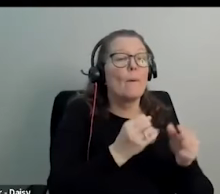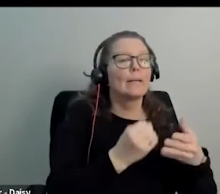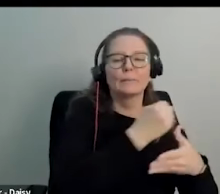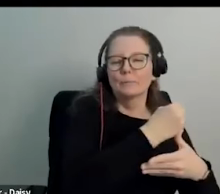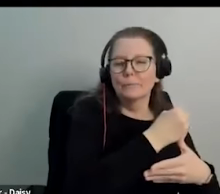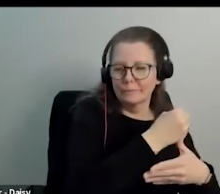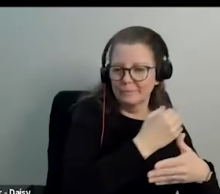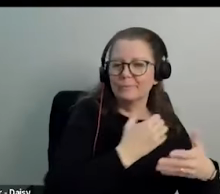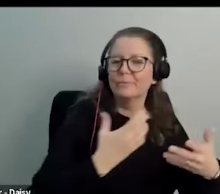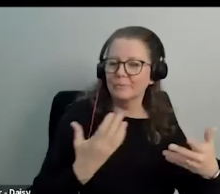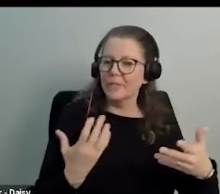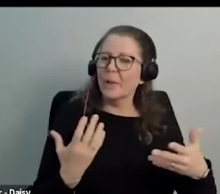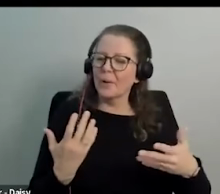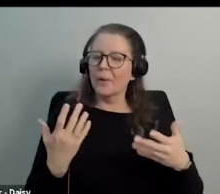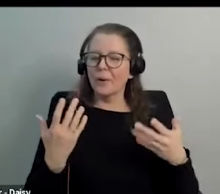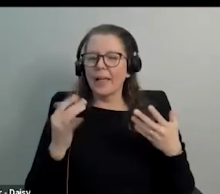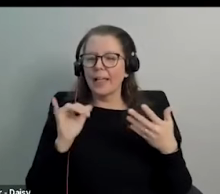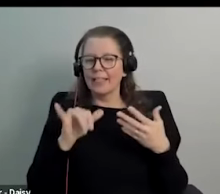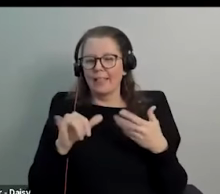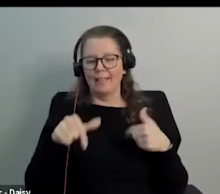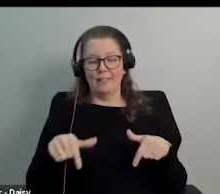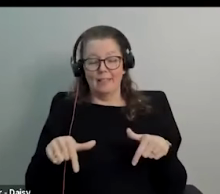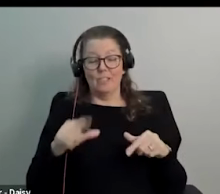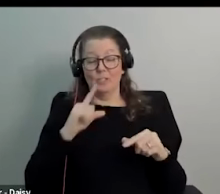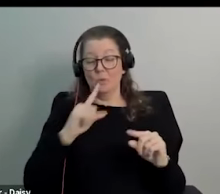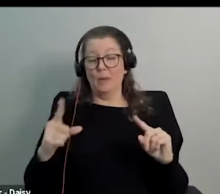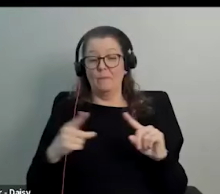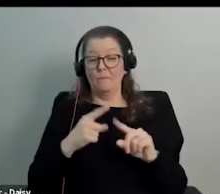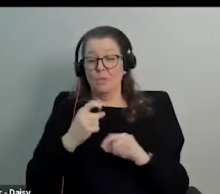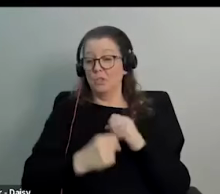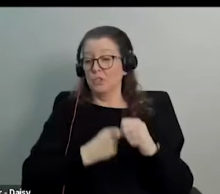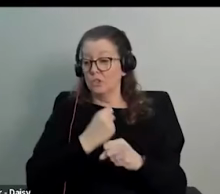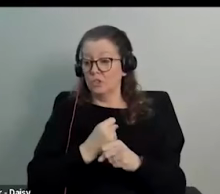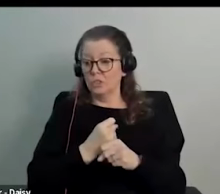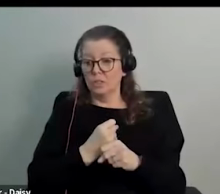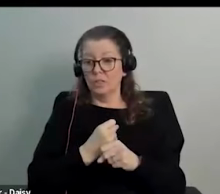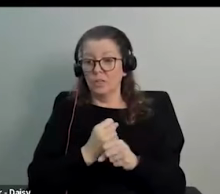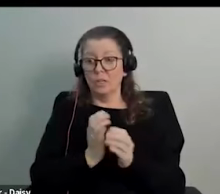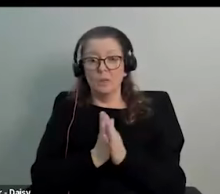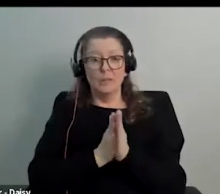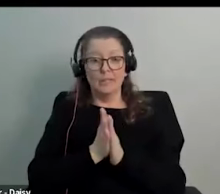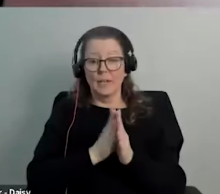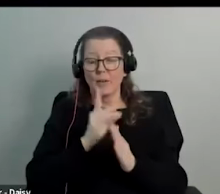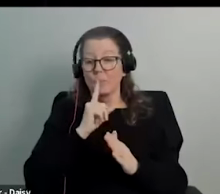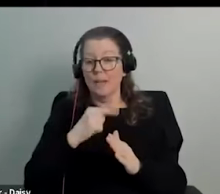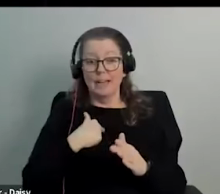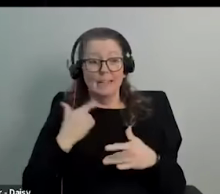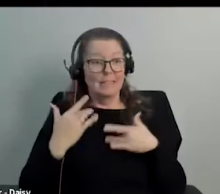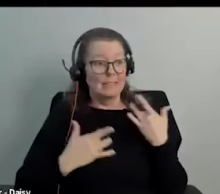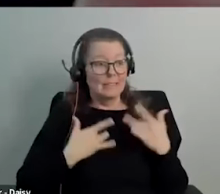And this is actually the first year, I was excited we talked about proudest moment.